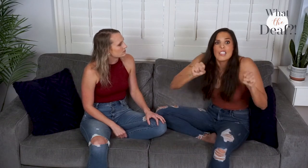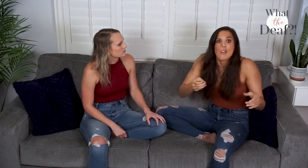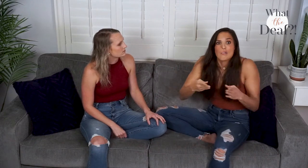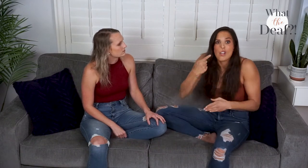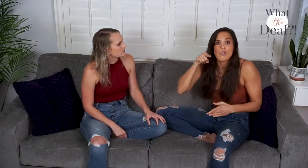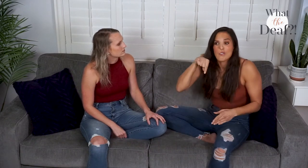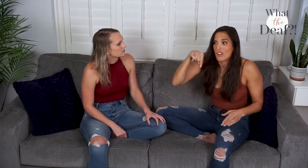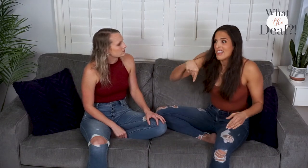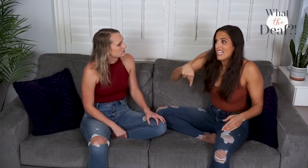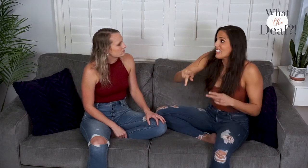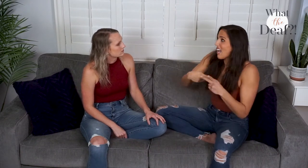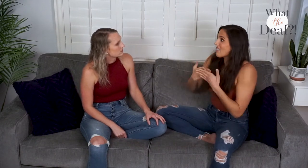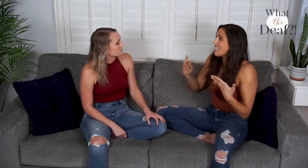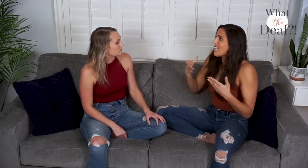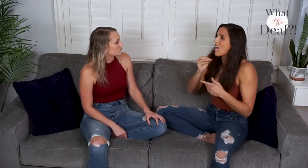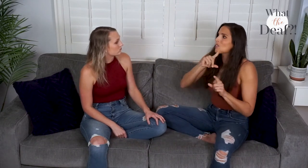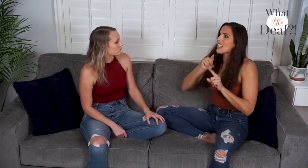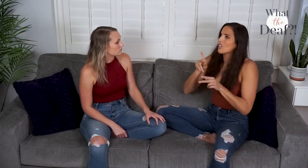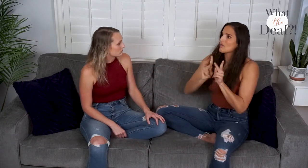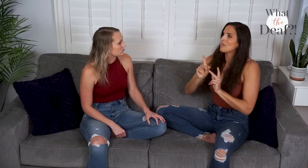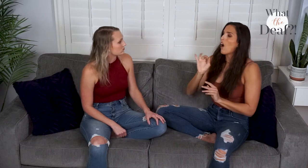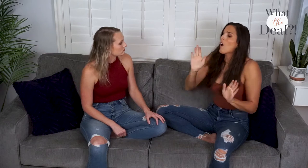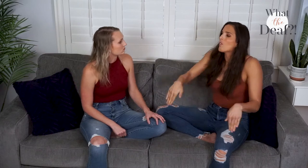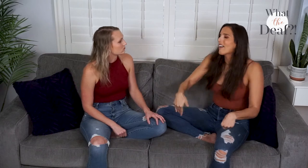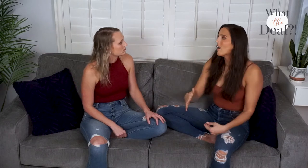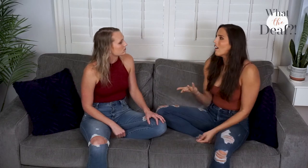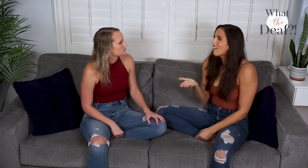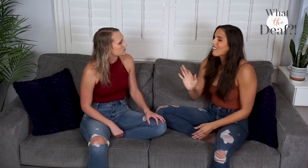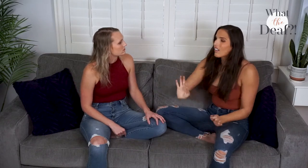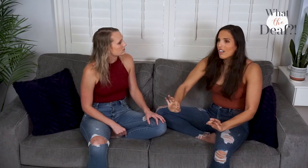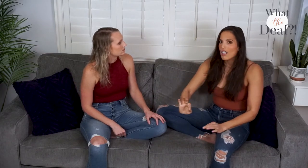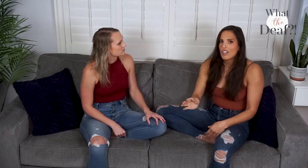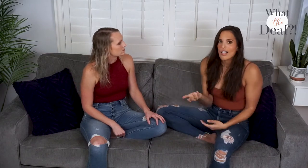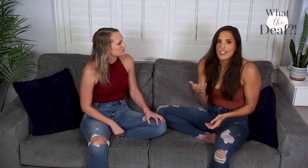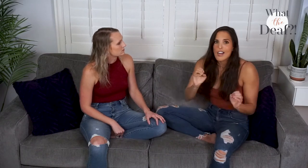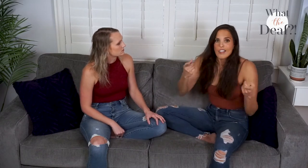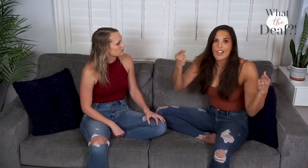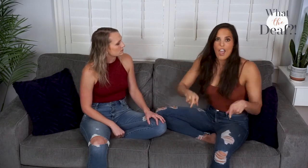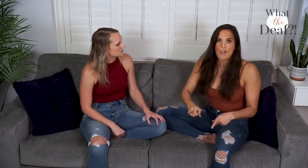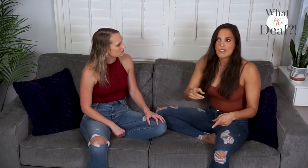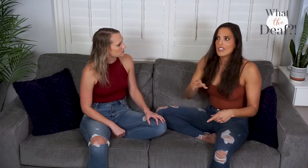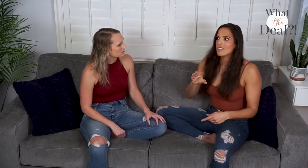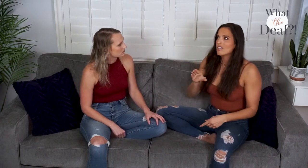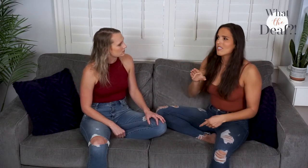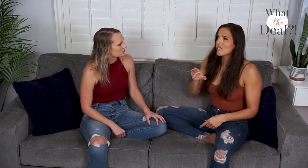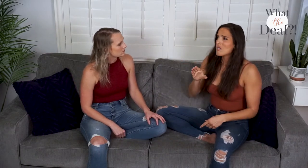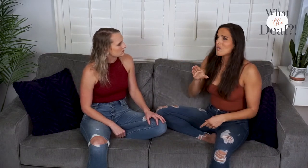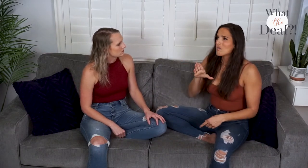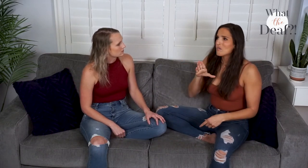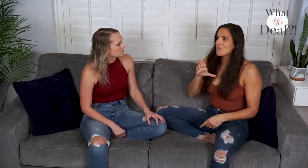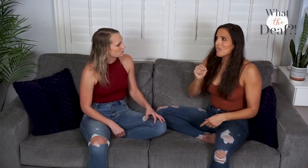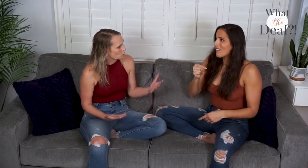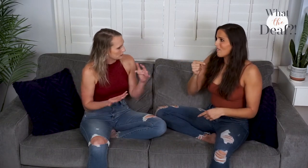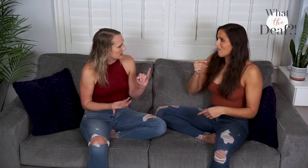Nothing came to mind and nothing could’ve prepared me for this. And many people minimize this and think it’s no big deal, that it just happens. But…